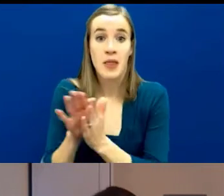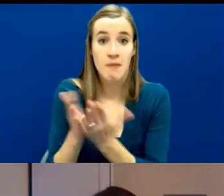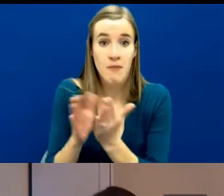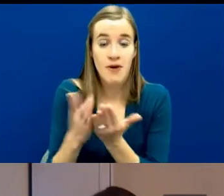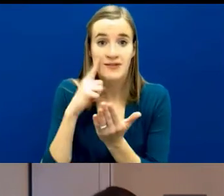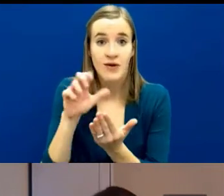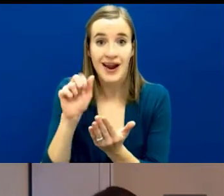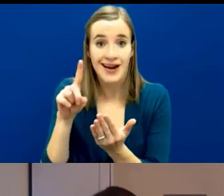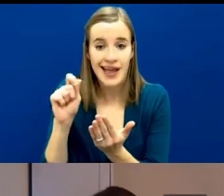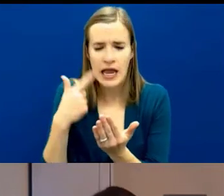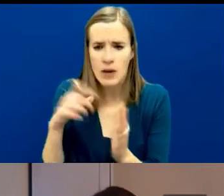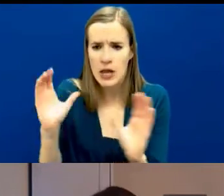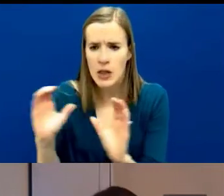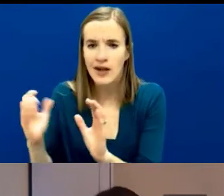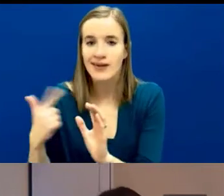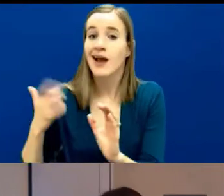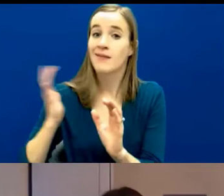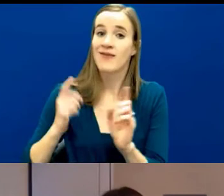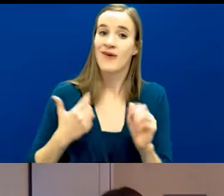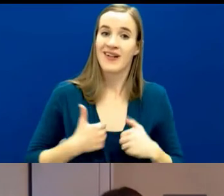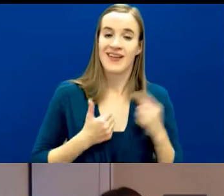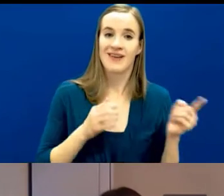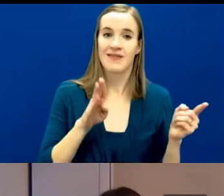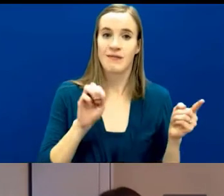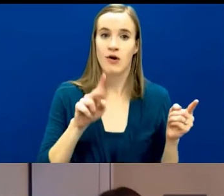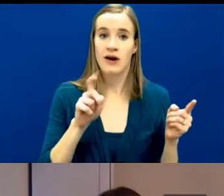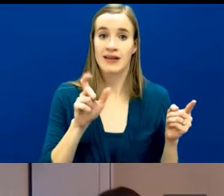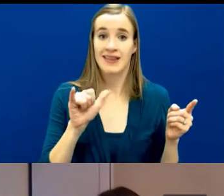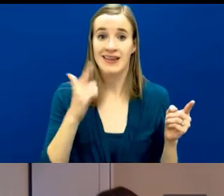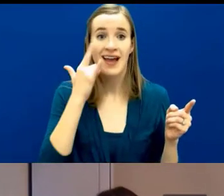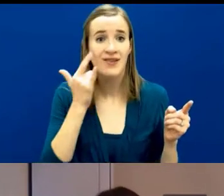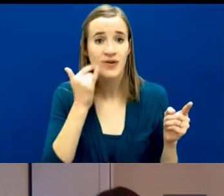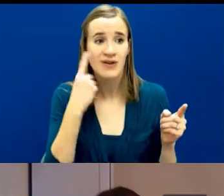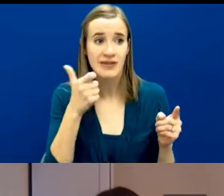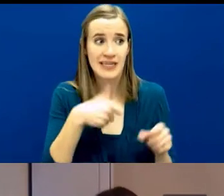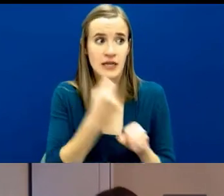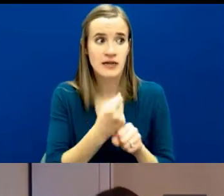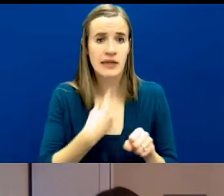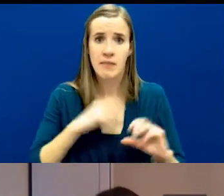point in my life for 10 years, there was nothing. I've gotten a few books about